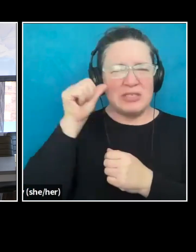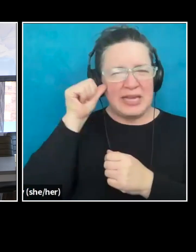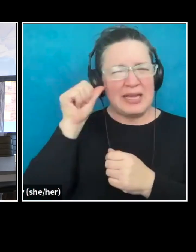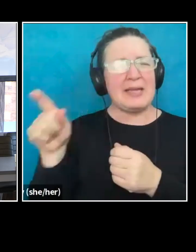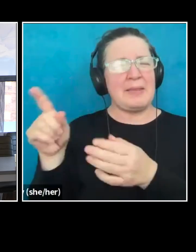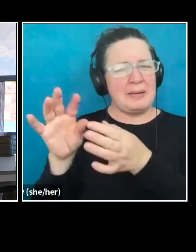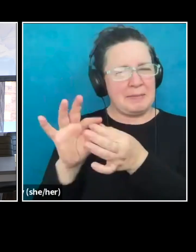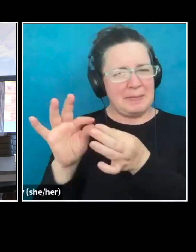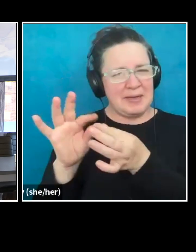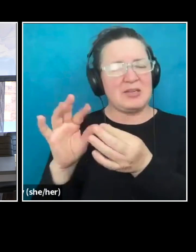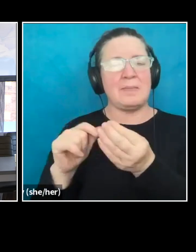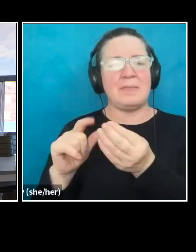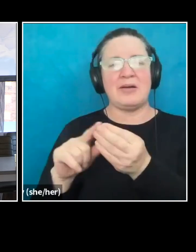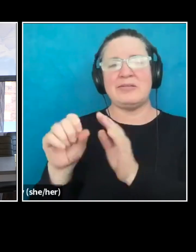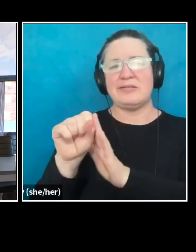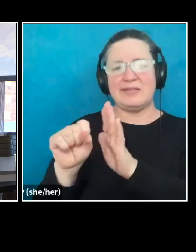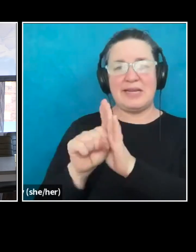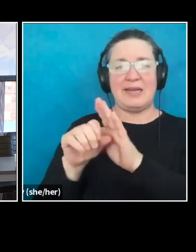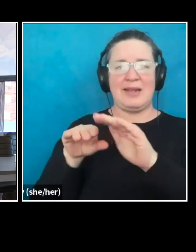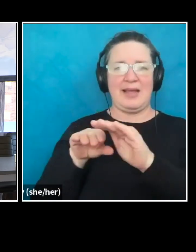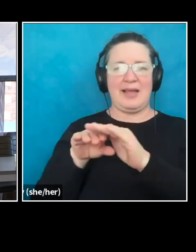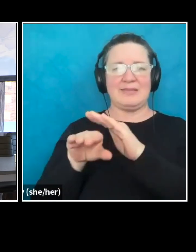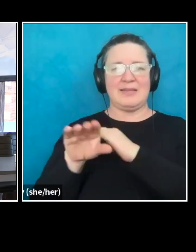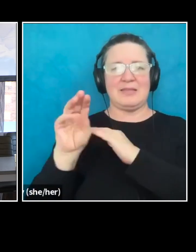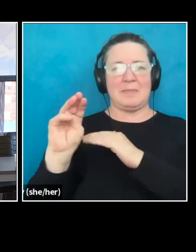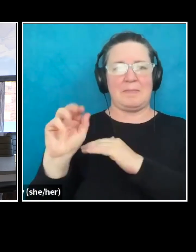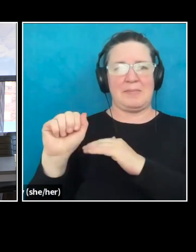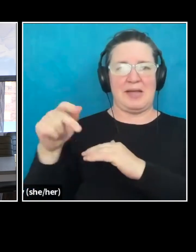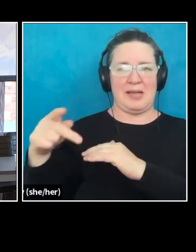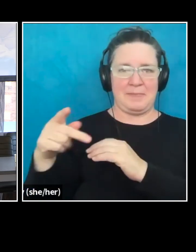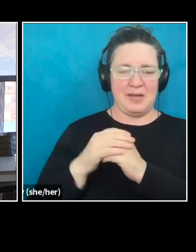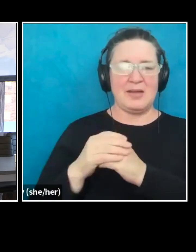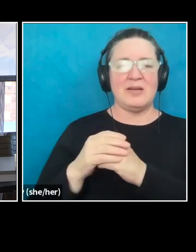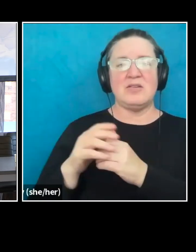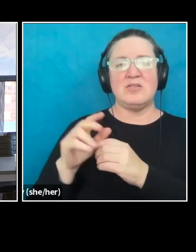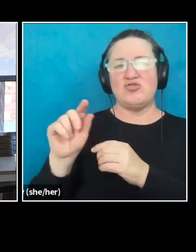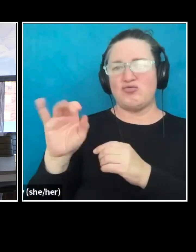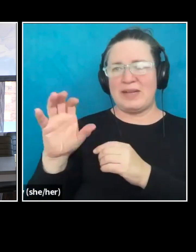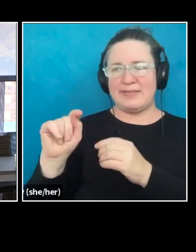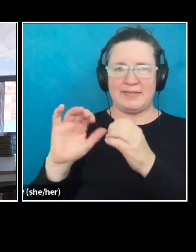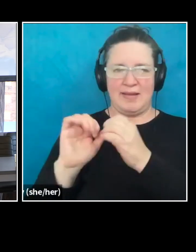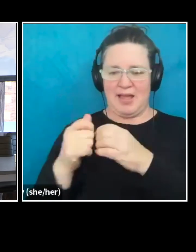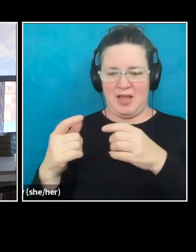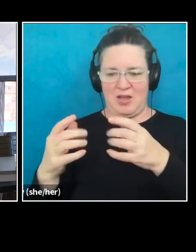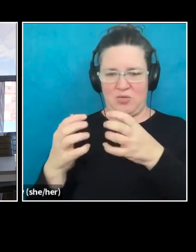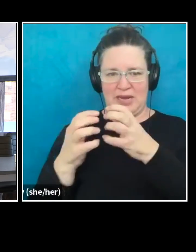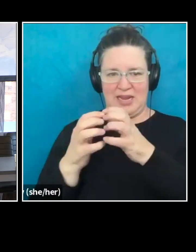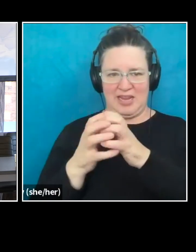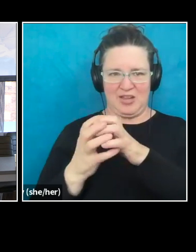can people access, right? Um, and and you know, how I'm going to pick on you guys a little bit,